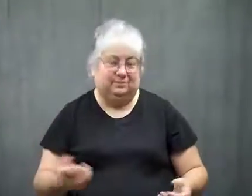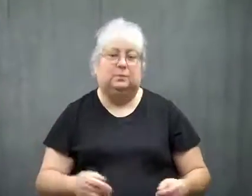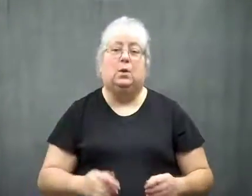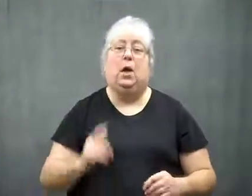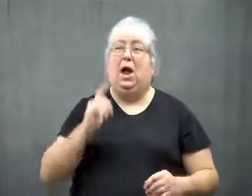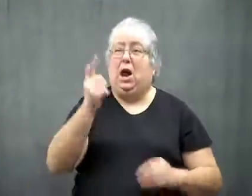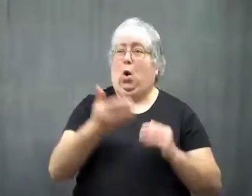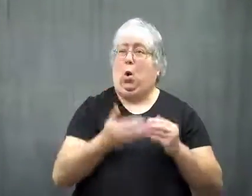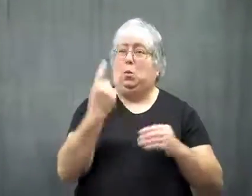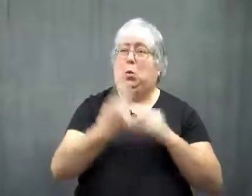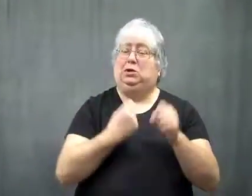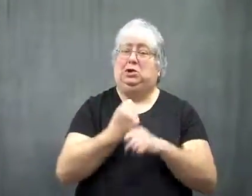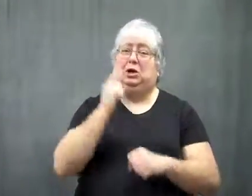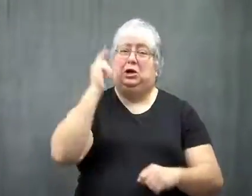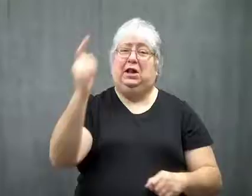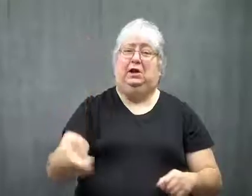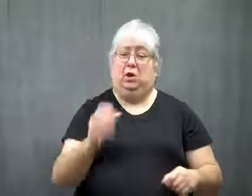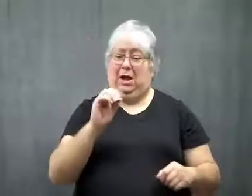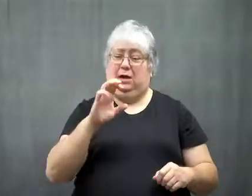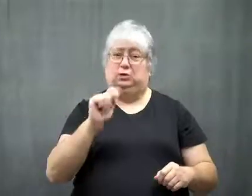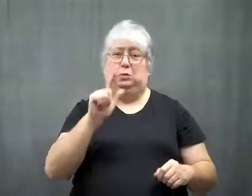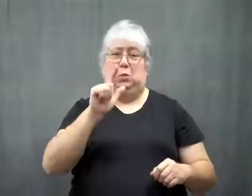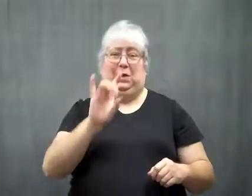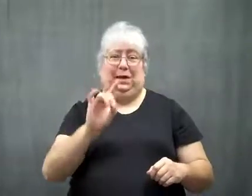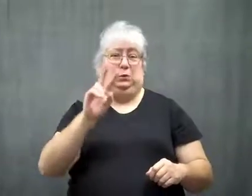Nearly a year later, on October 28, 2008,